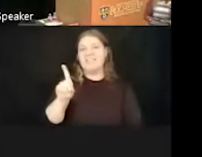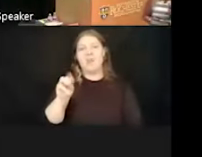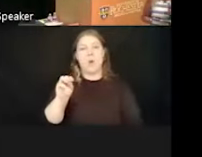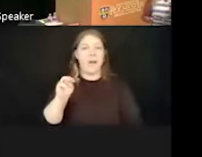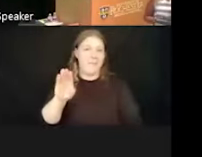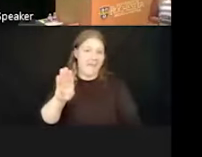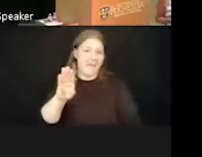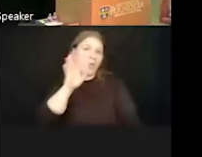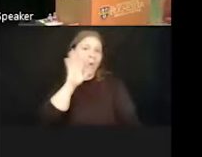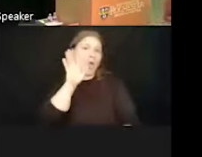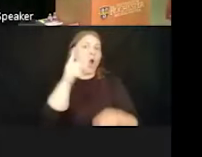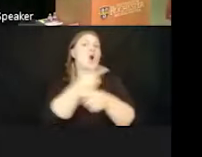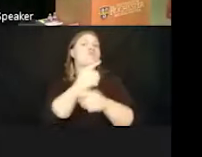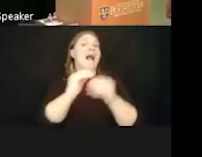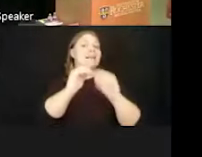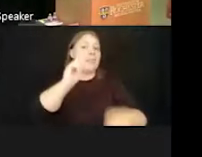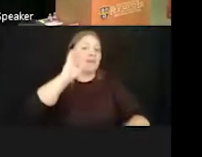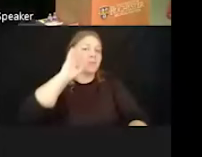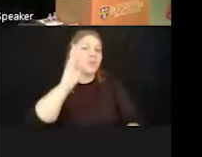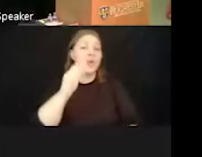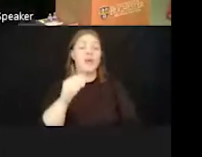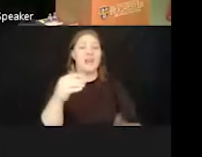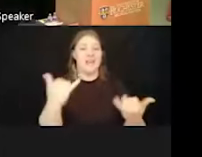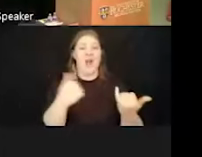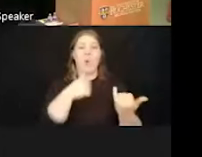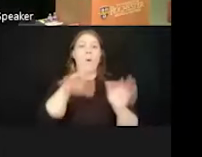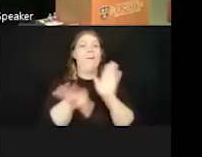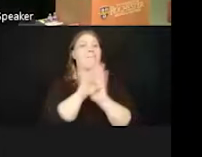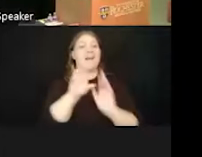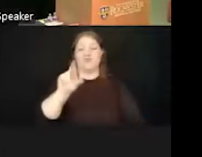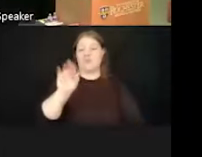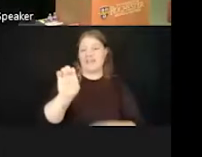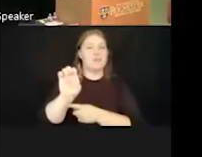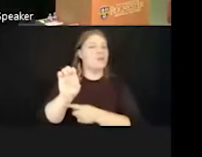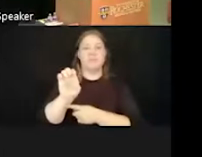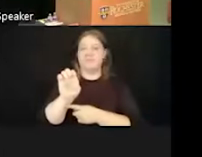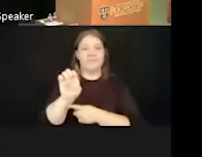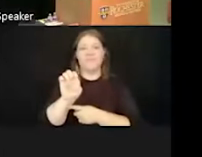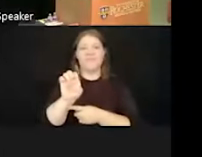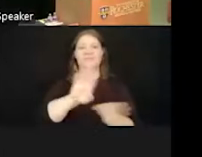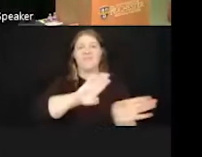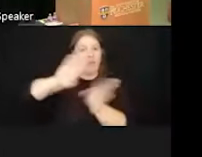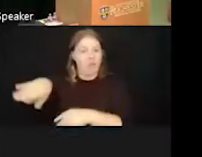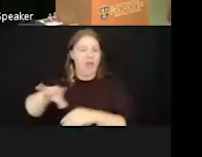going to ask people to pick a race we're going to ask people to identify who they think they are and